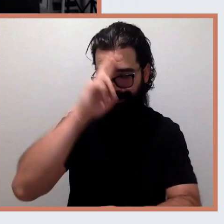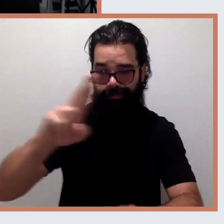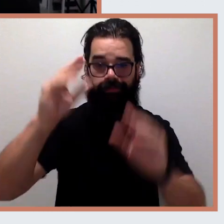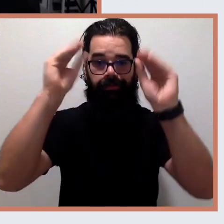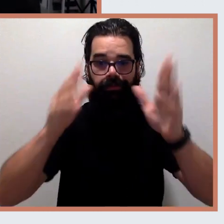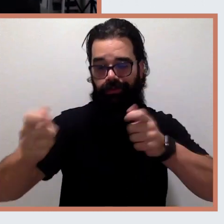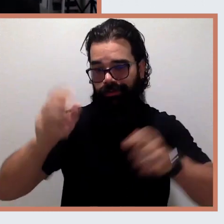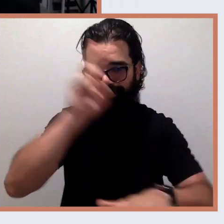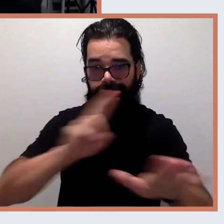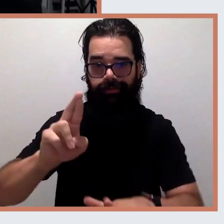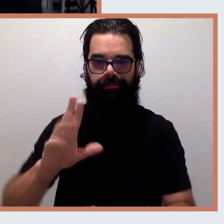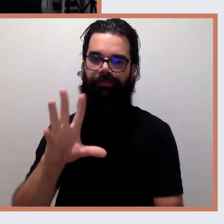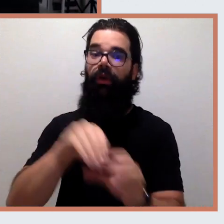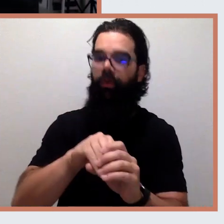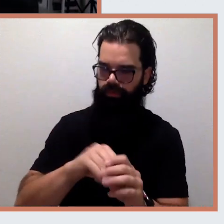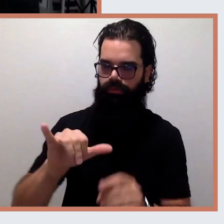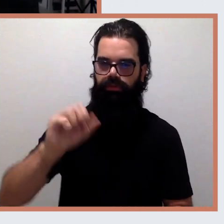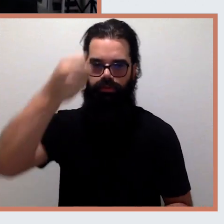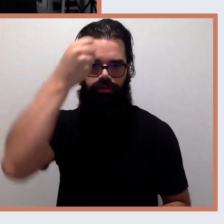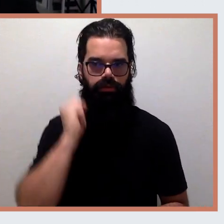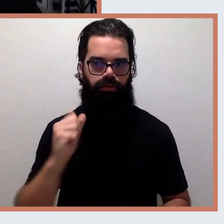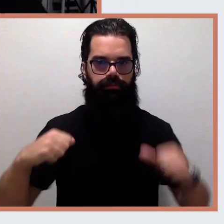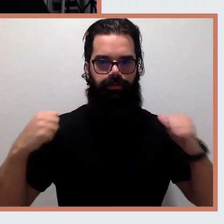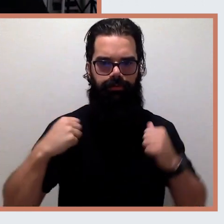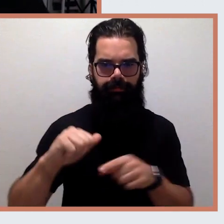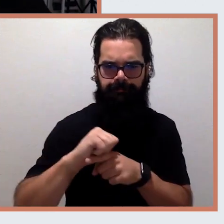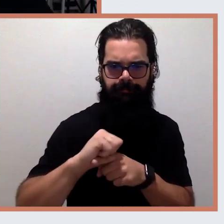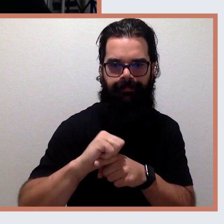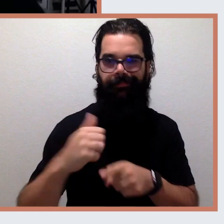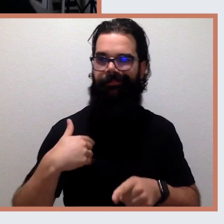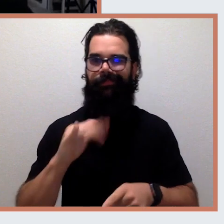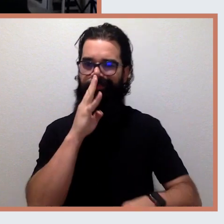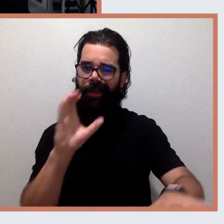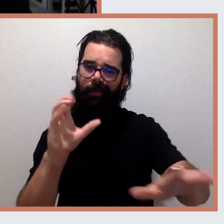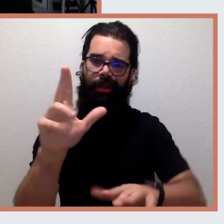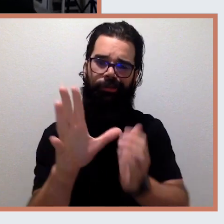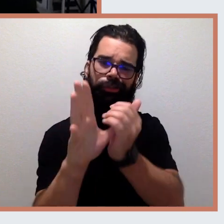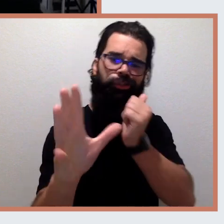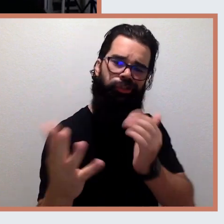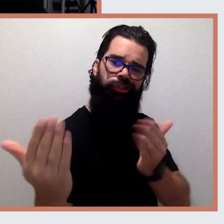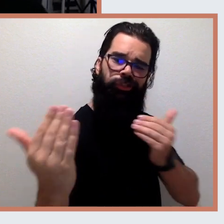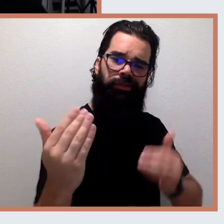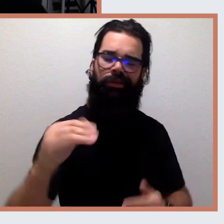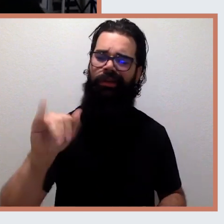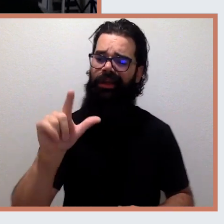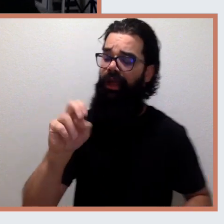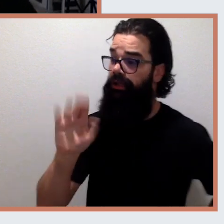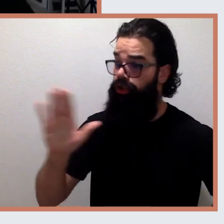respect your sensei, respect your director. So except for when I'm in CrossFit with Sarah, and she tells me what to do. I talk back, talk shit. "Jaylen, five more."